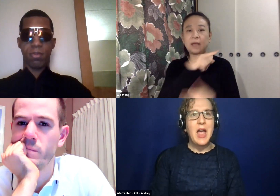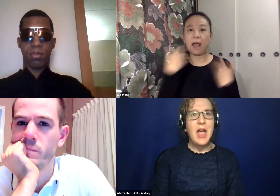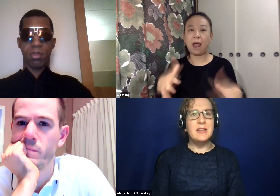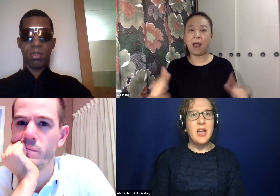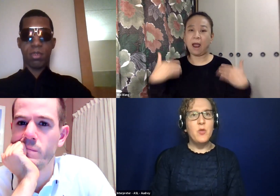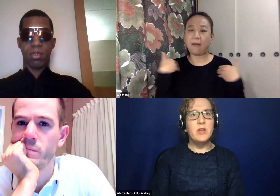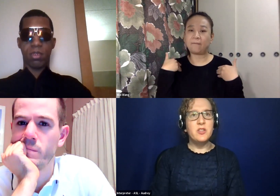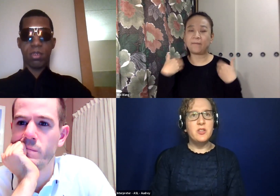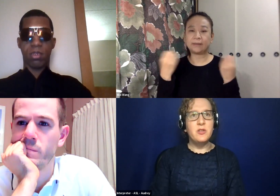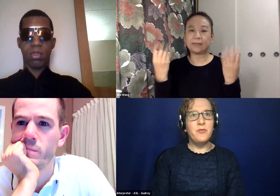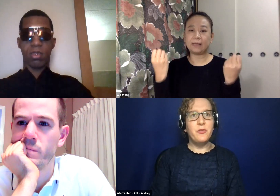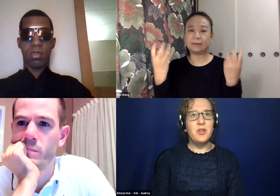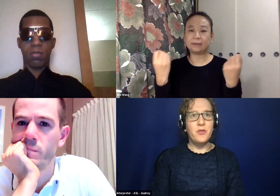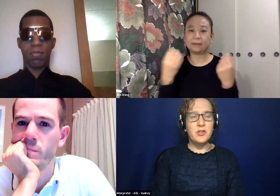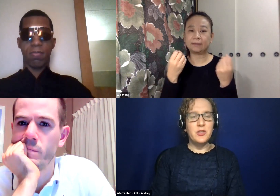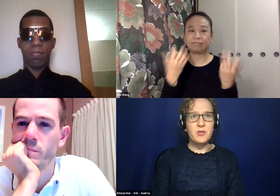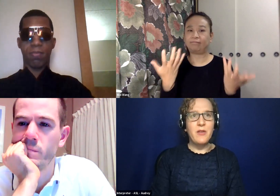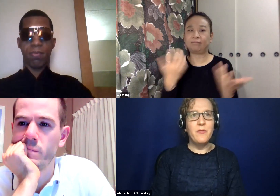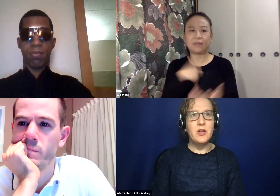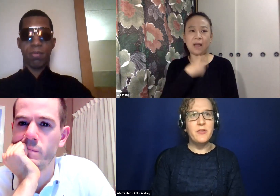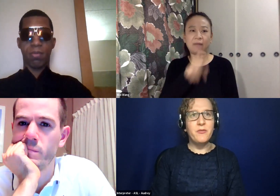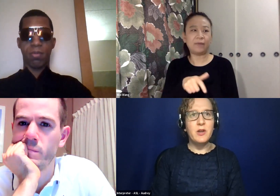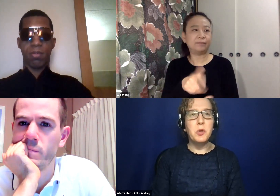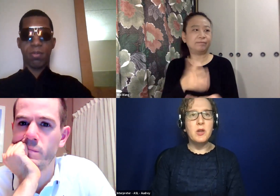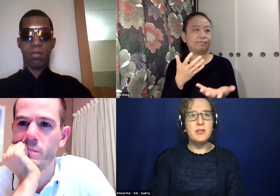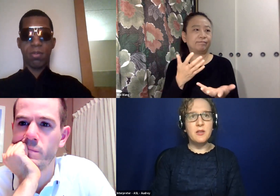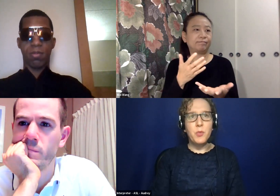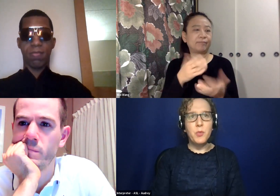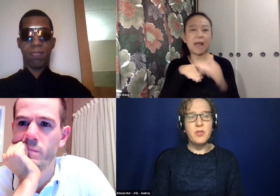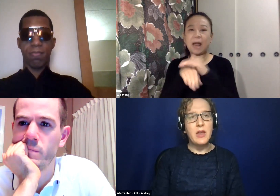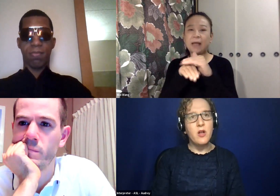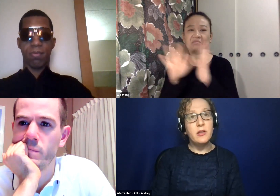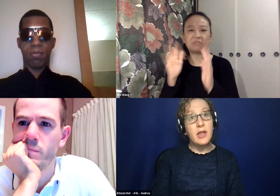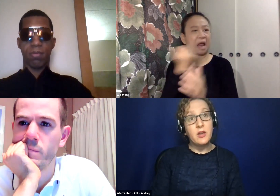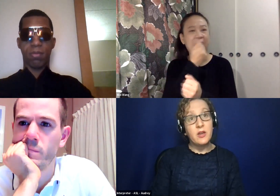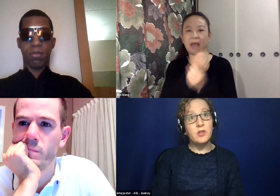and I went to two different universities. I had very different experiences at both.